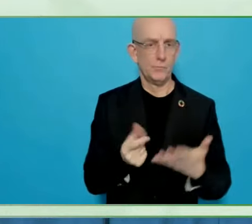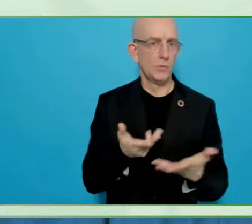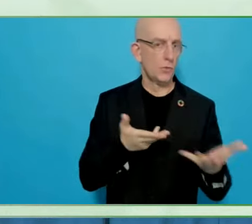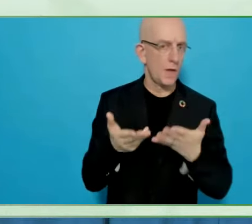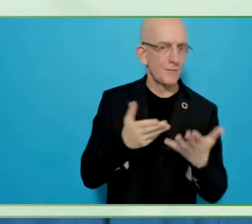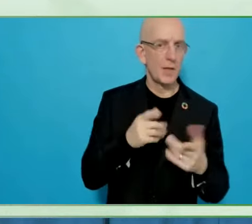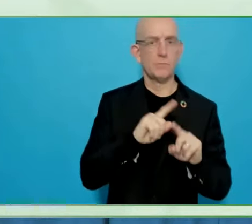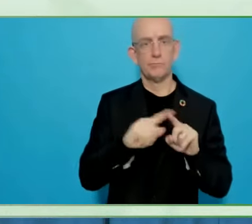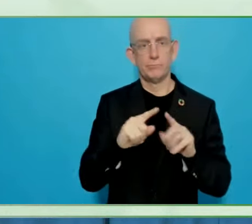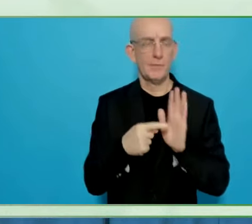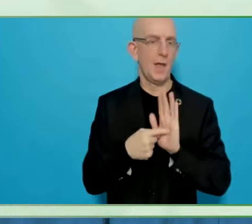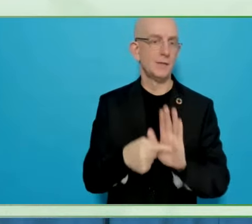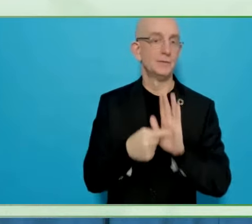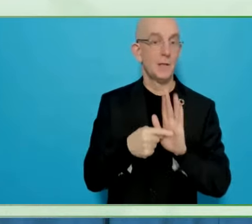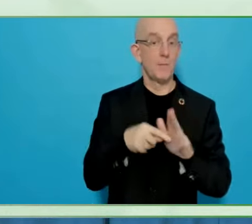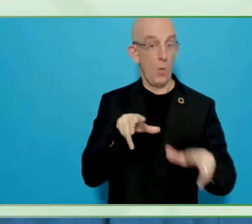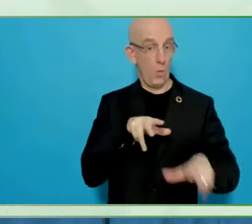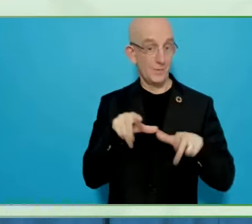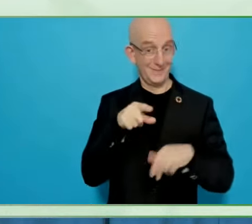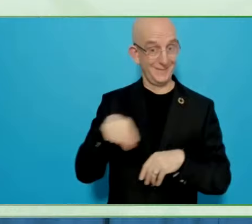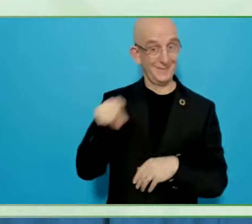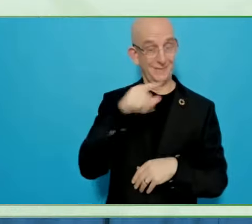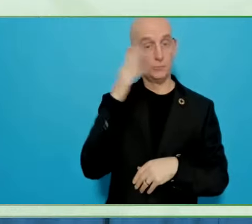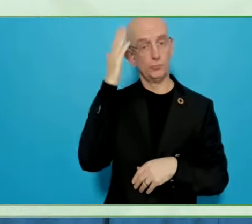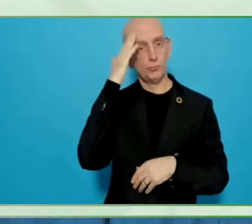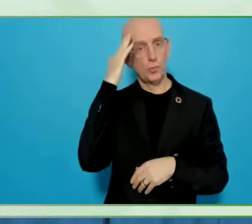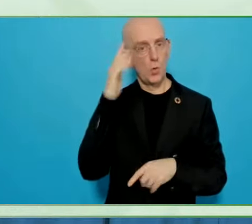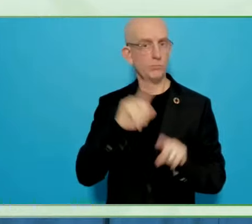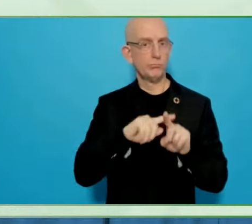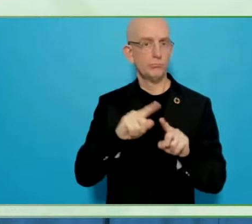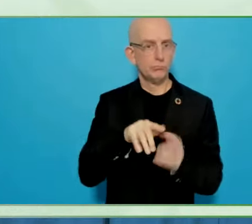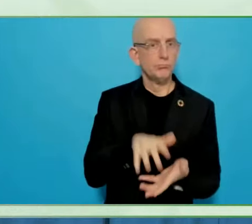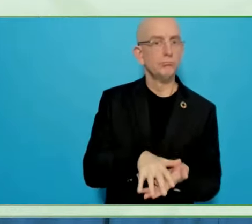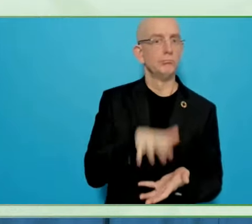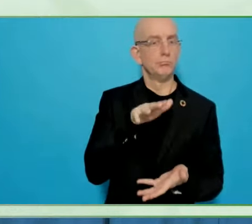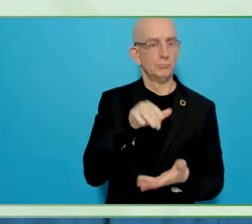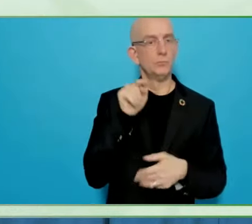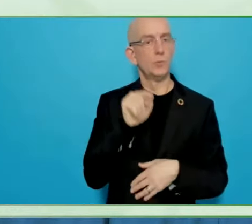actors that need to be participating in the process, so